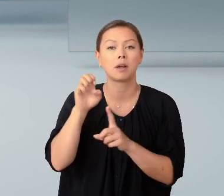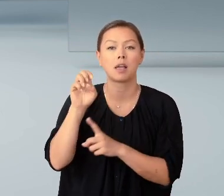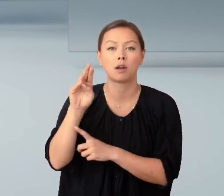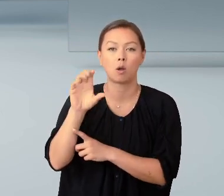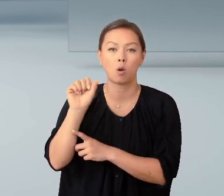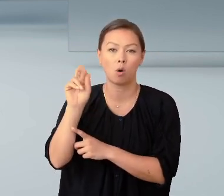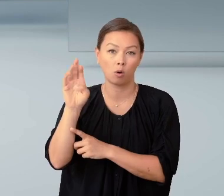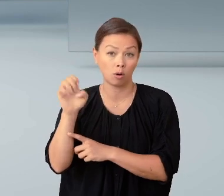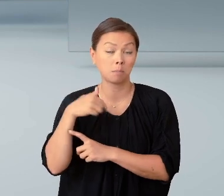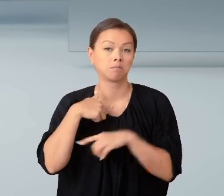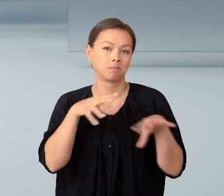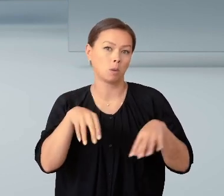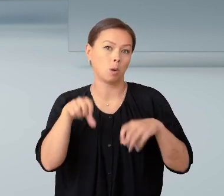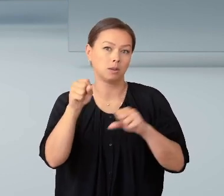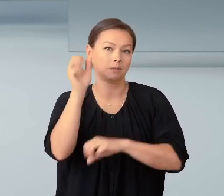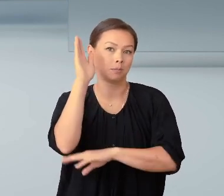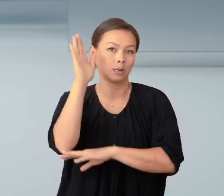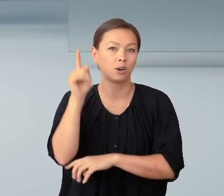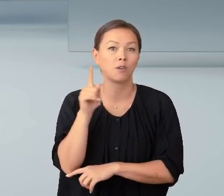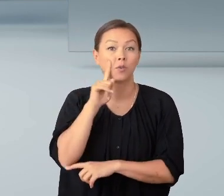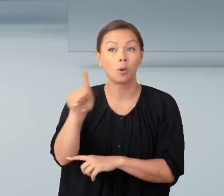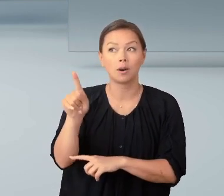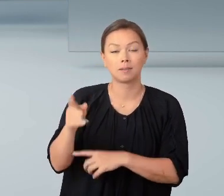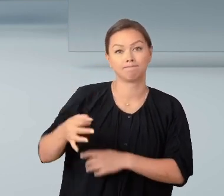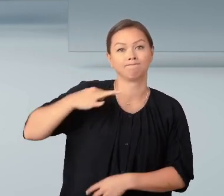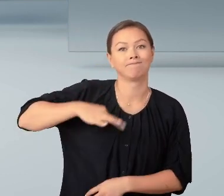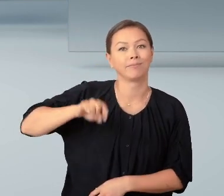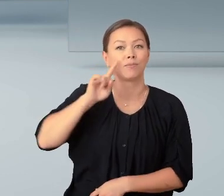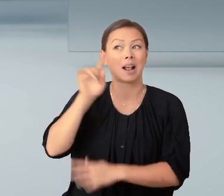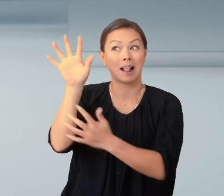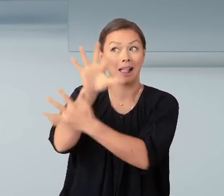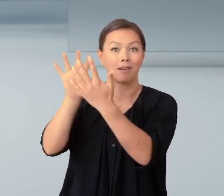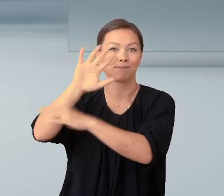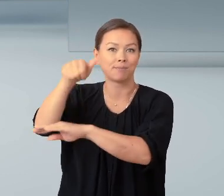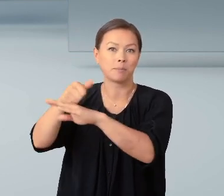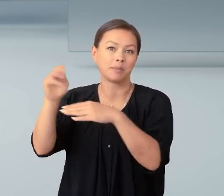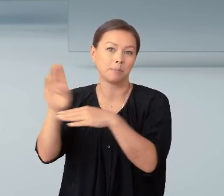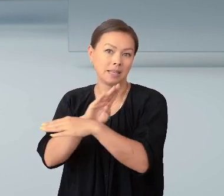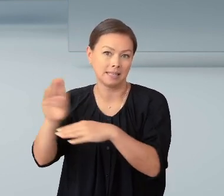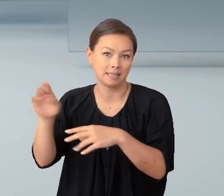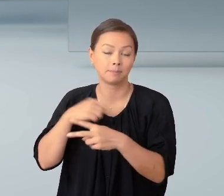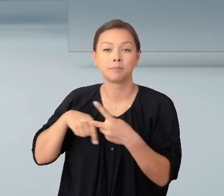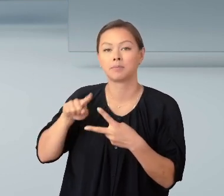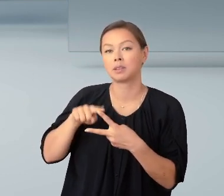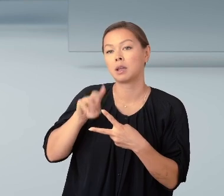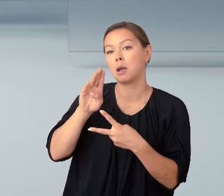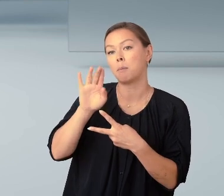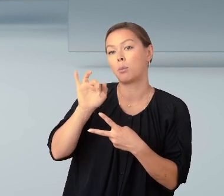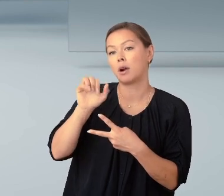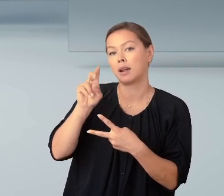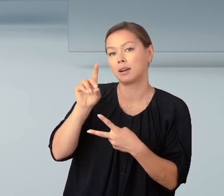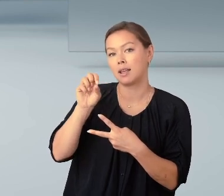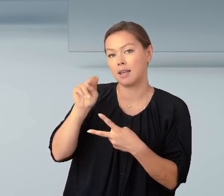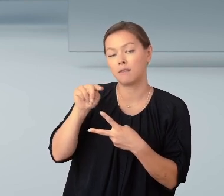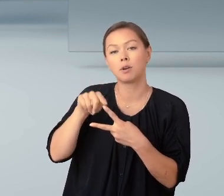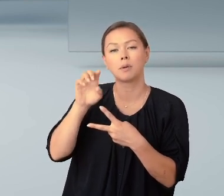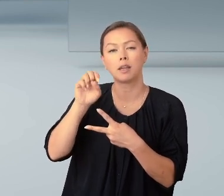for "Advantages of a Cloud-Based Business." Joining me today are Brennan from Encore and Sanju from Microsoft. Over the next